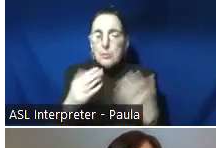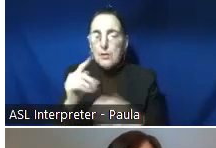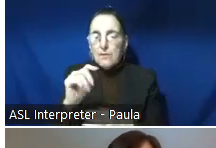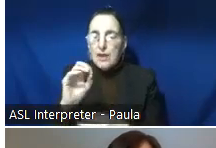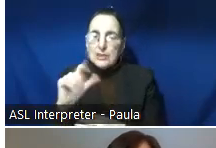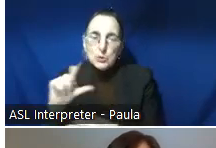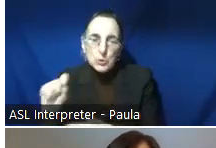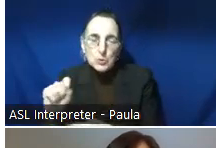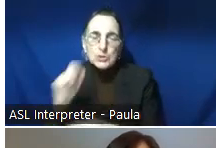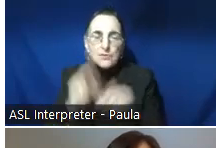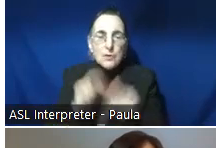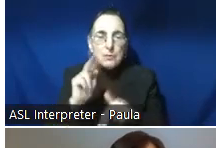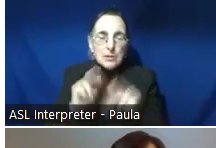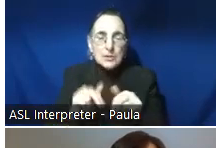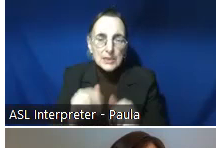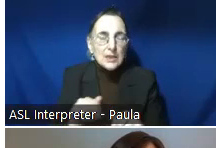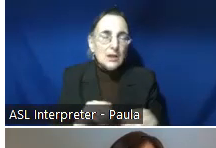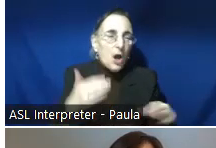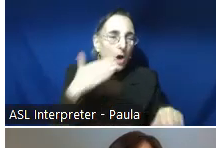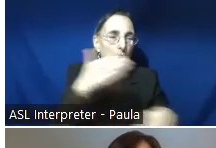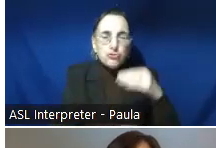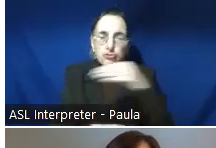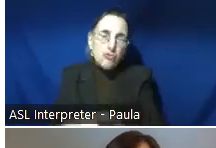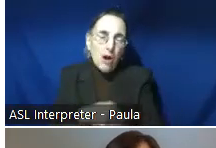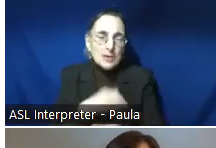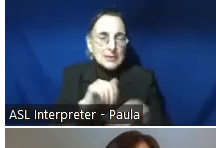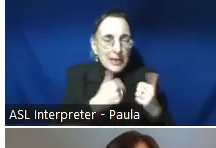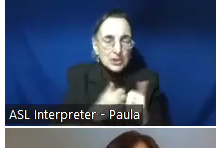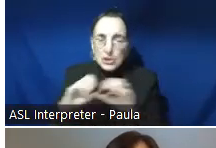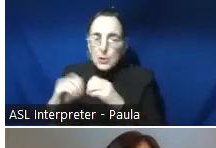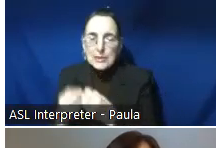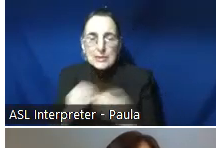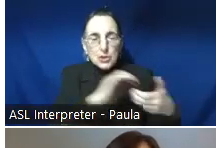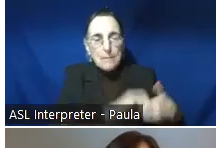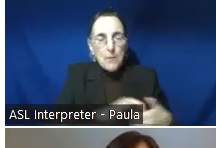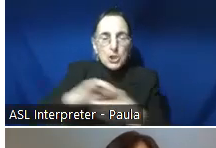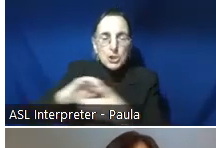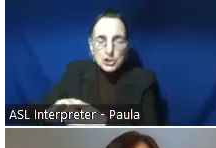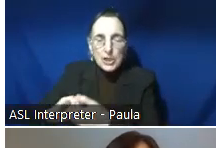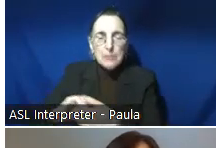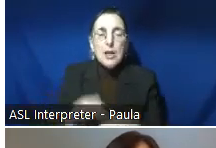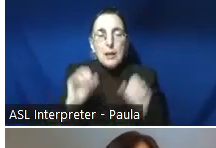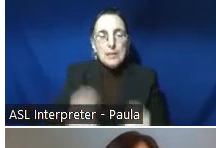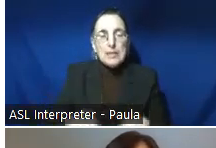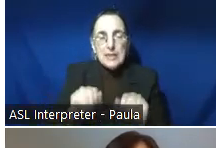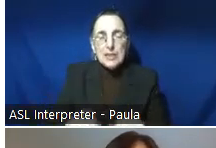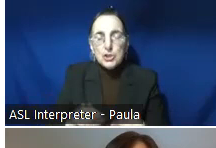sector partnerships and includes potential partners, data sources to demonstrate the need,